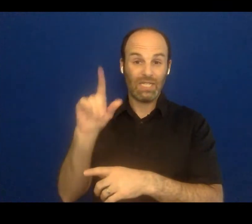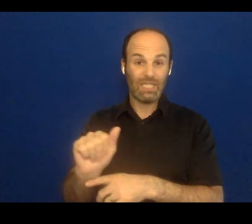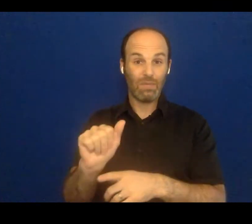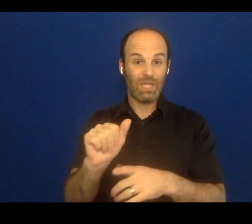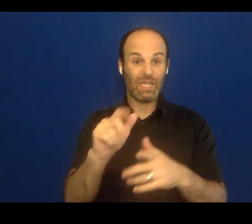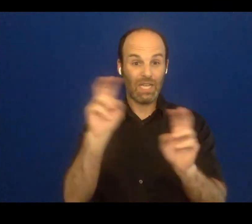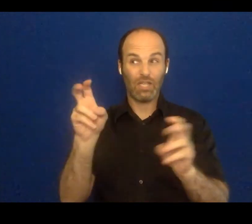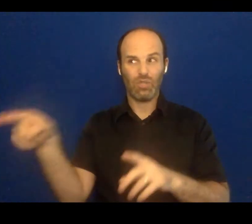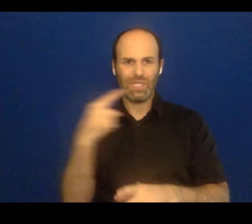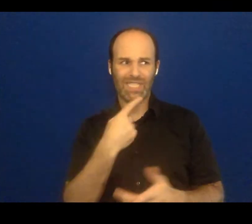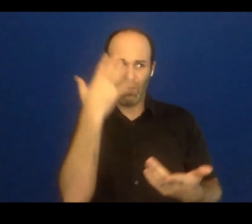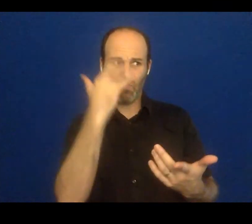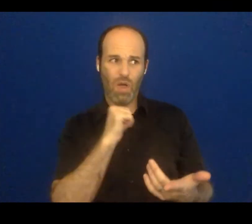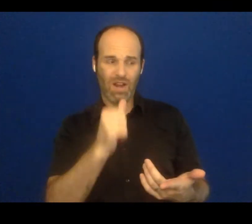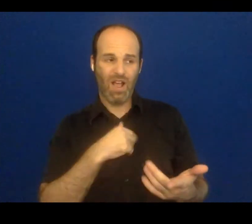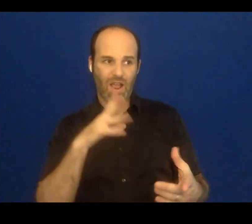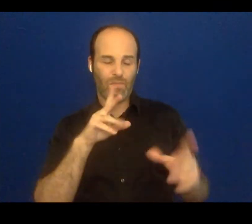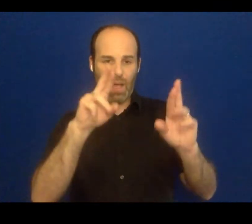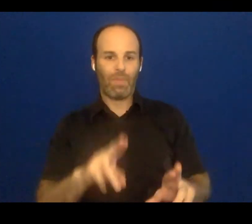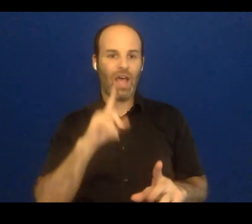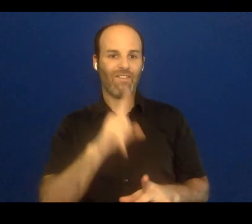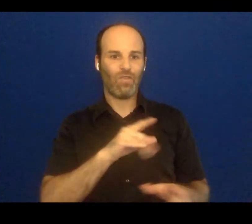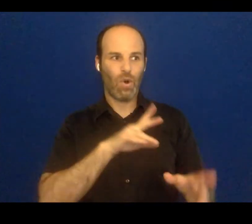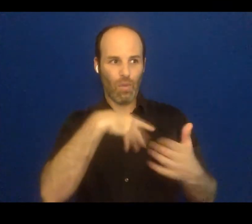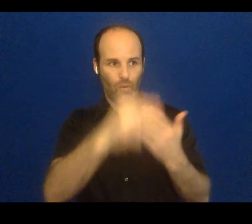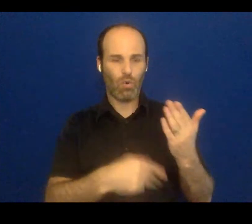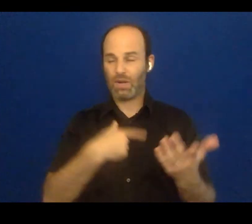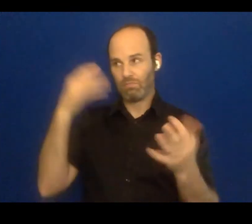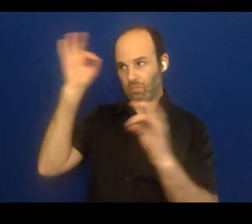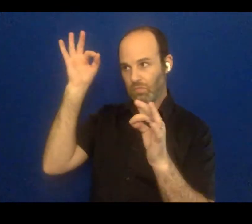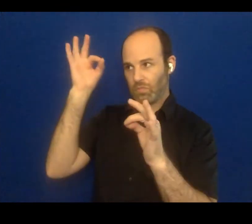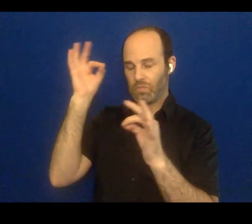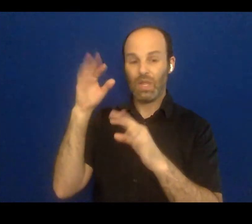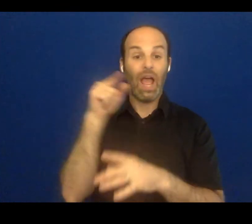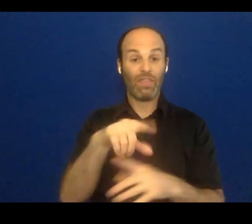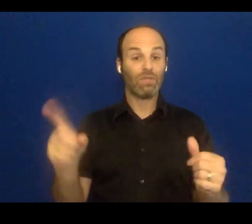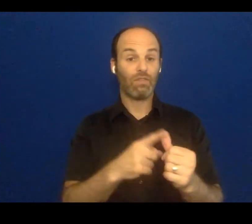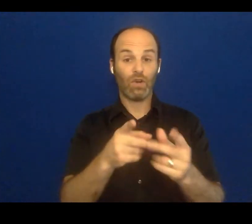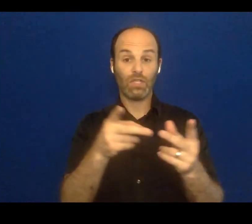IN THE ISSUES HOW COME YOU DIDN'T APPLY FOR THE PROGRAM. THAT WAS THE FIRST PLACE I WAS